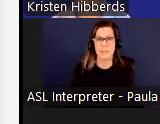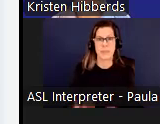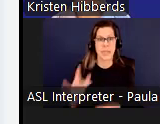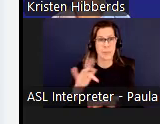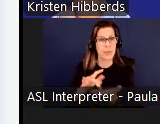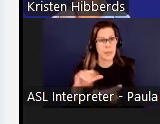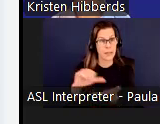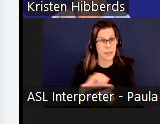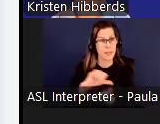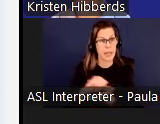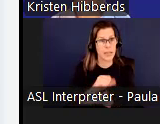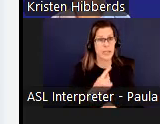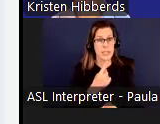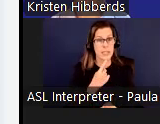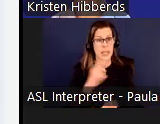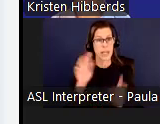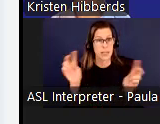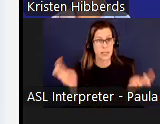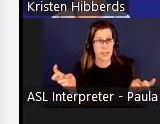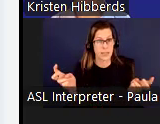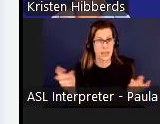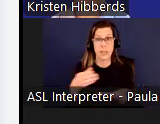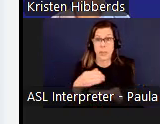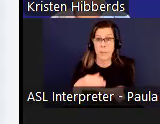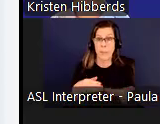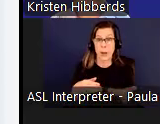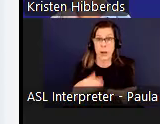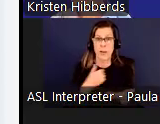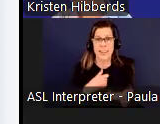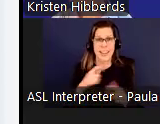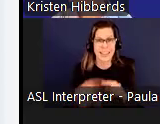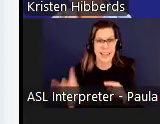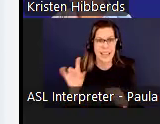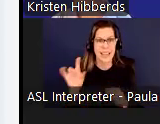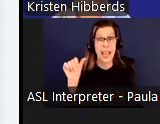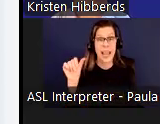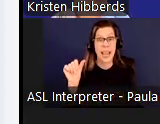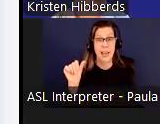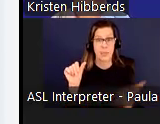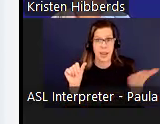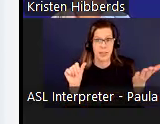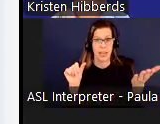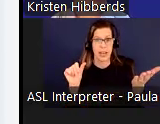It says the the part about sorry, I can't find it's a right there, the last for the purpose of these rules, any adult,